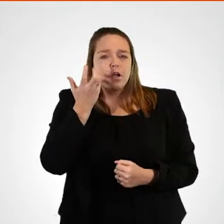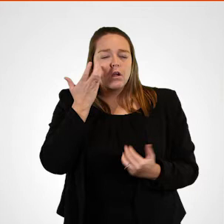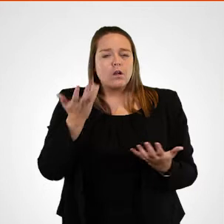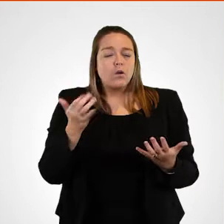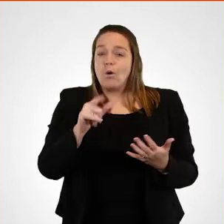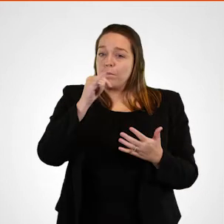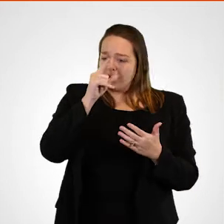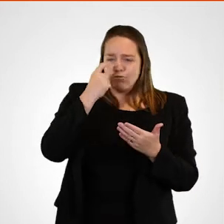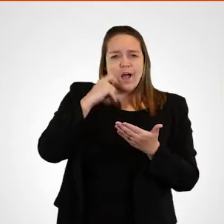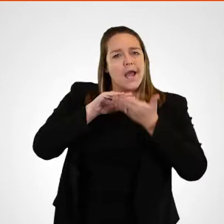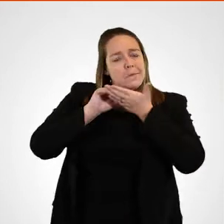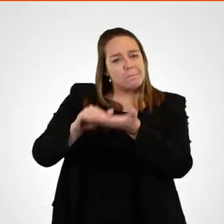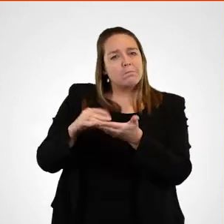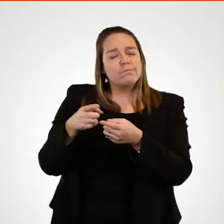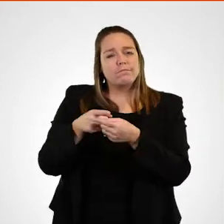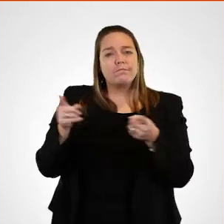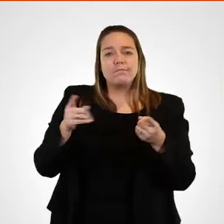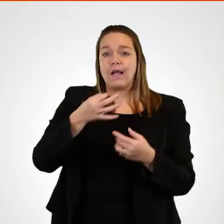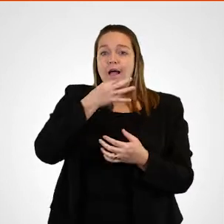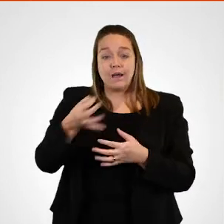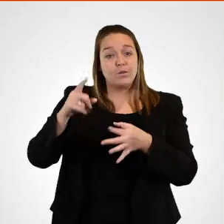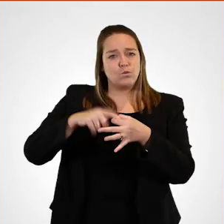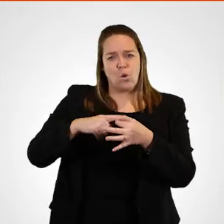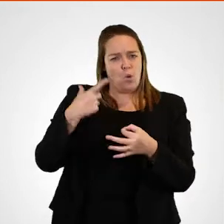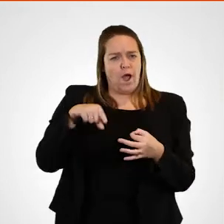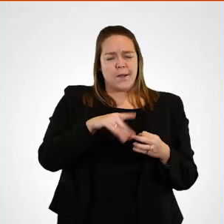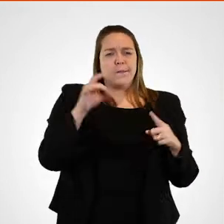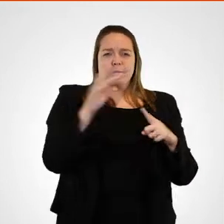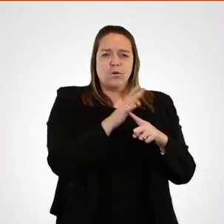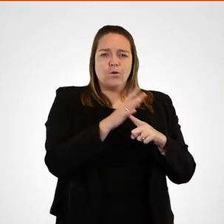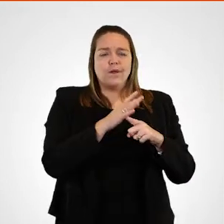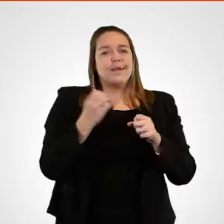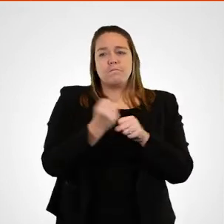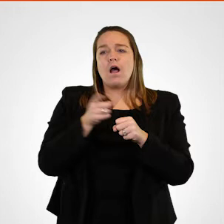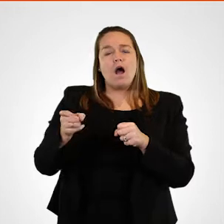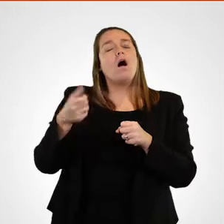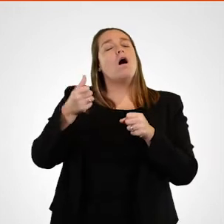or can we help them ask the question why this is important and make some meaningfulness out of it.